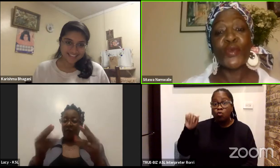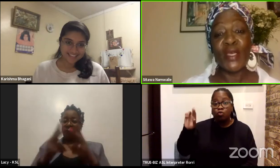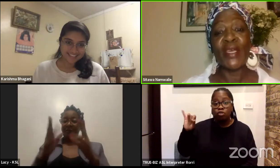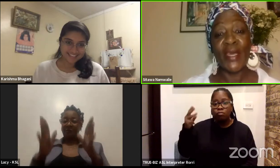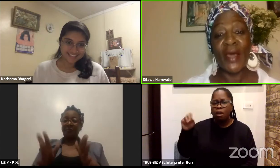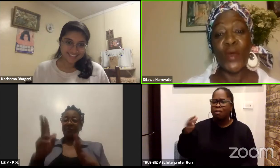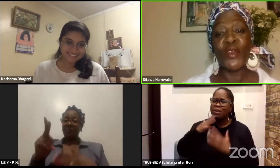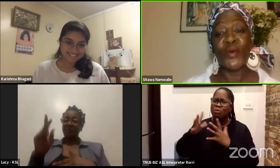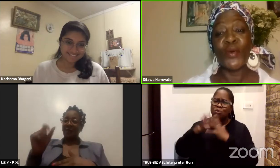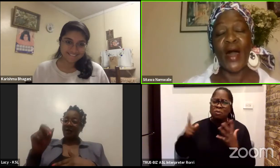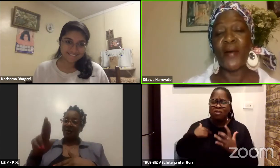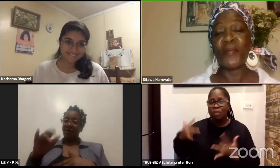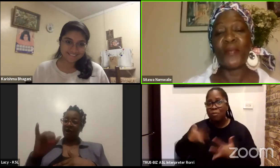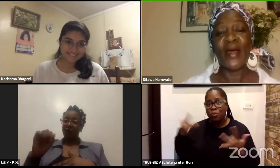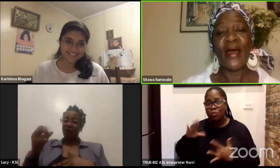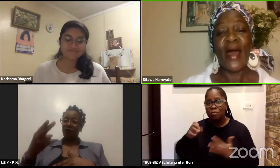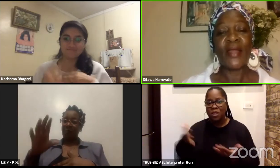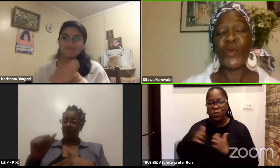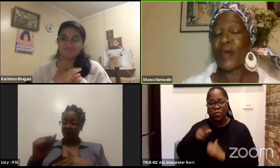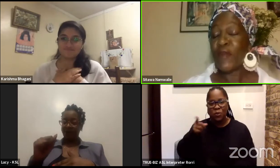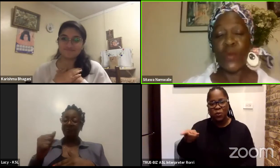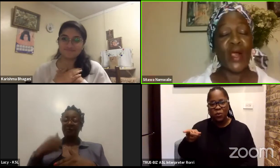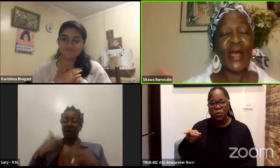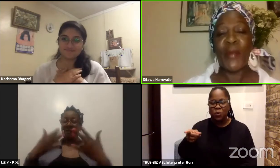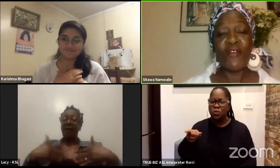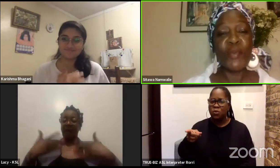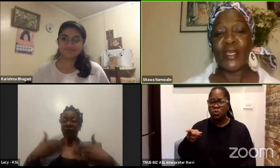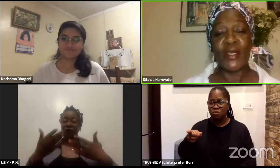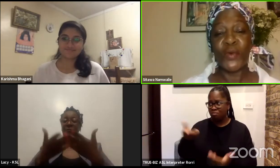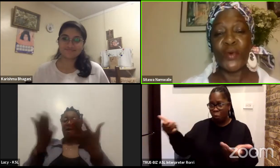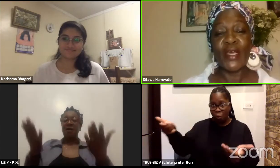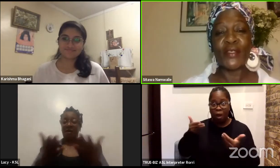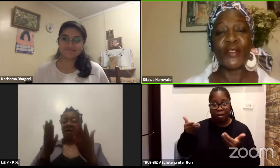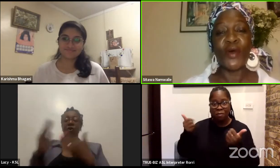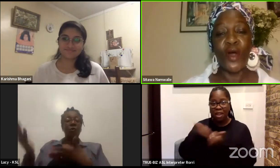to be here with you and welcome everybody who is on